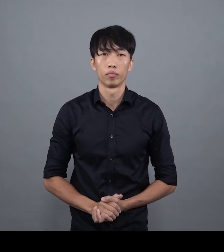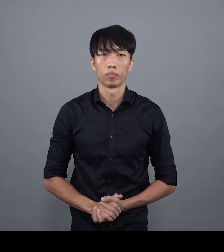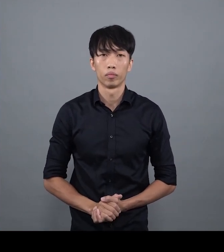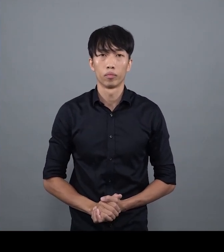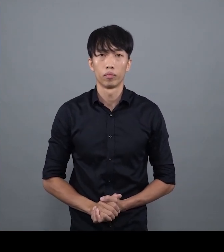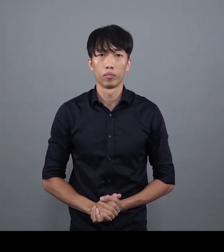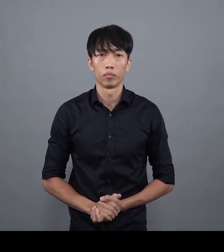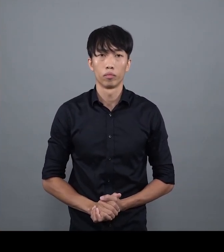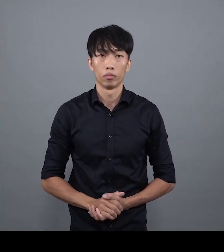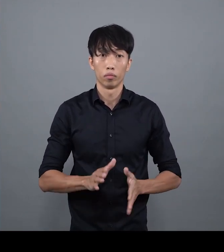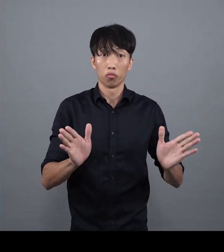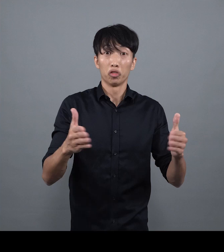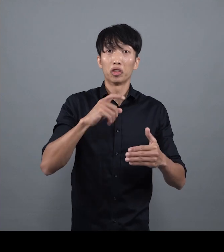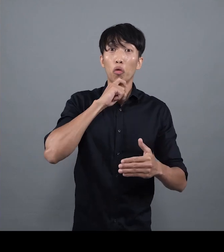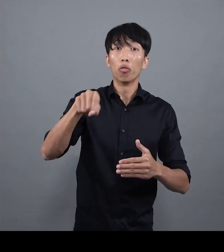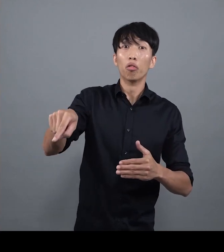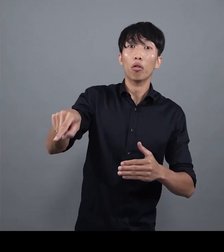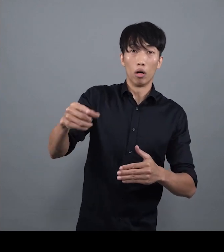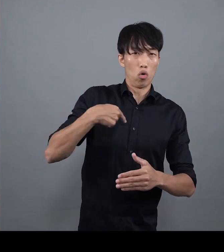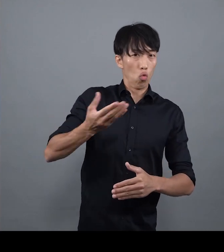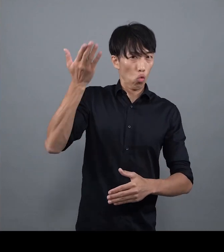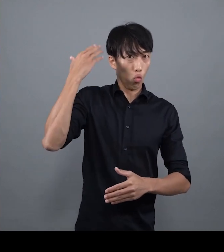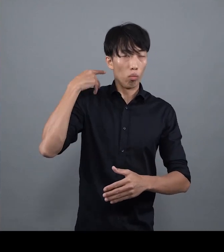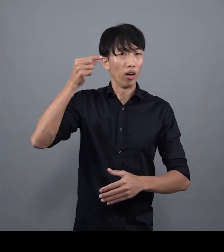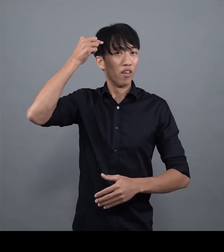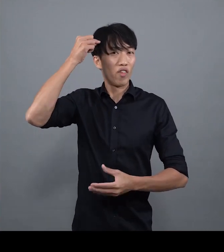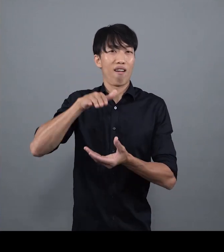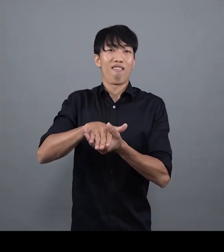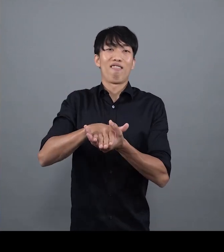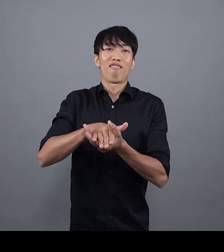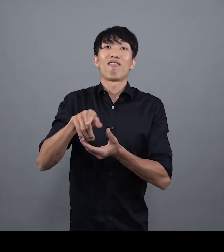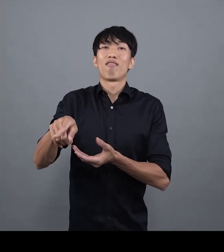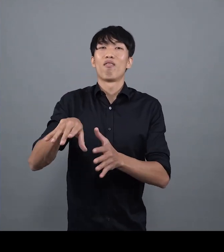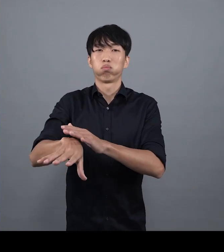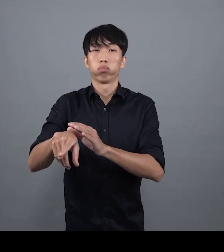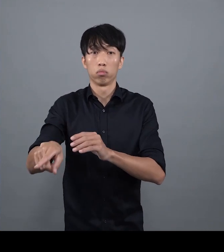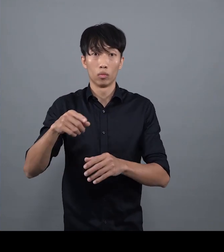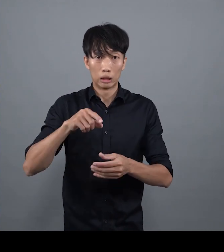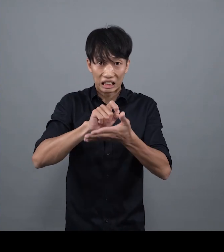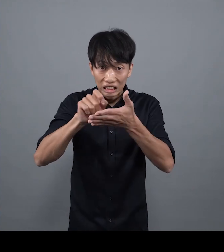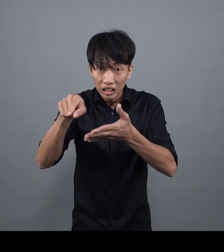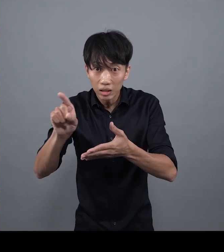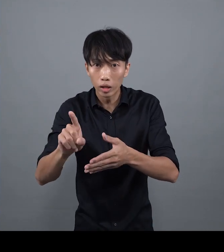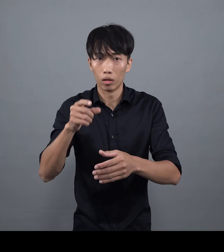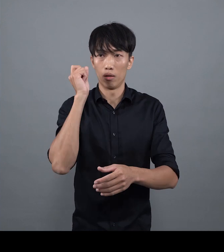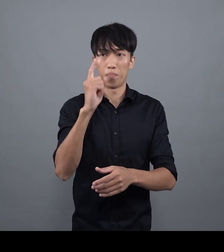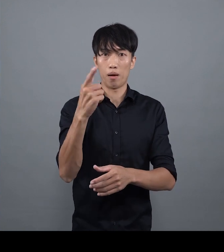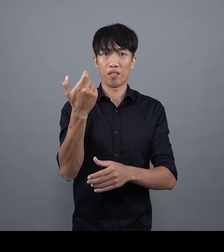Here are some other boxes that store my ‘hair shoes’ It’s clearly written here: 180 shoes made with black hair